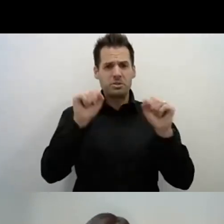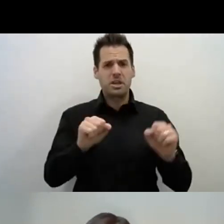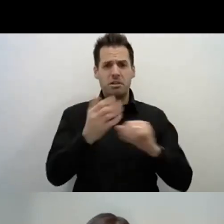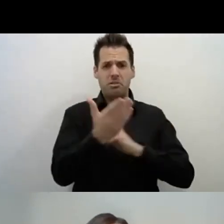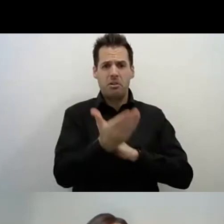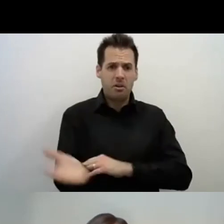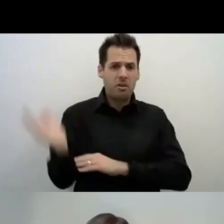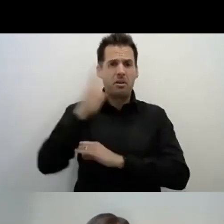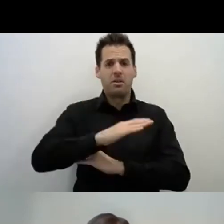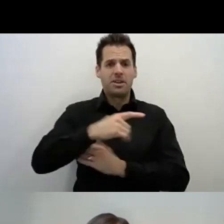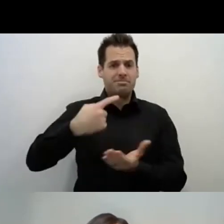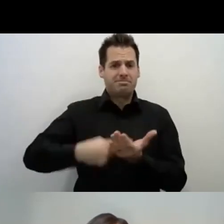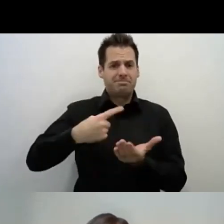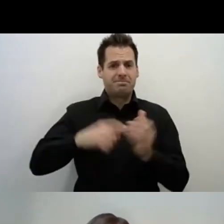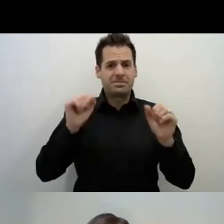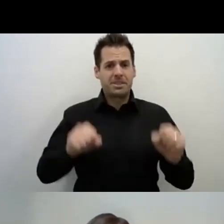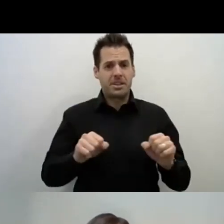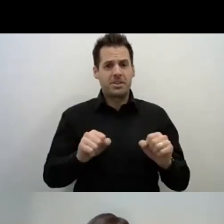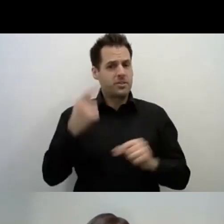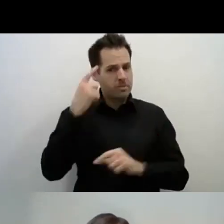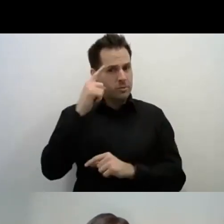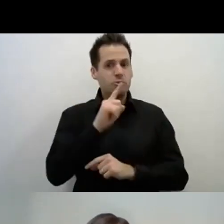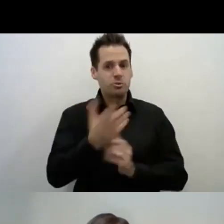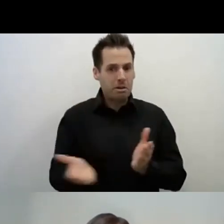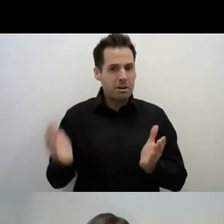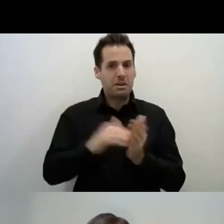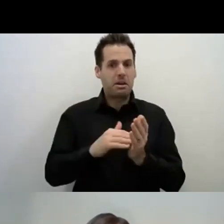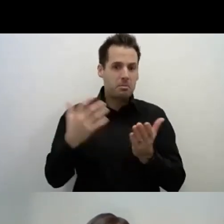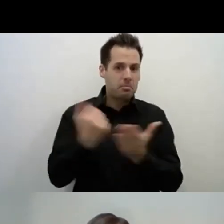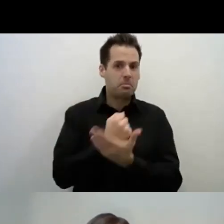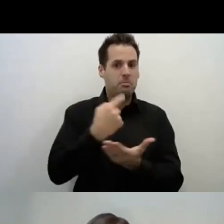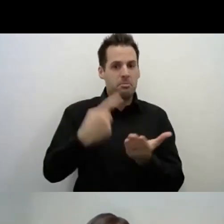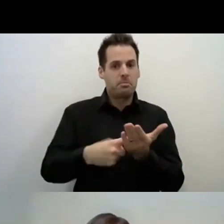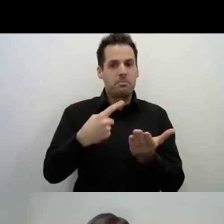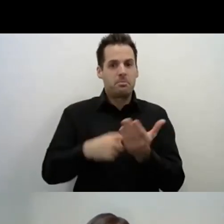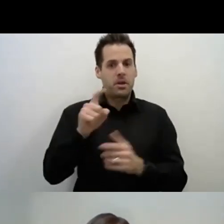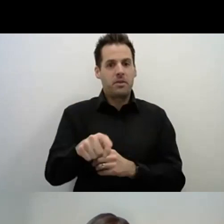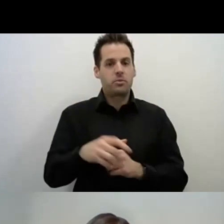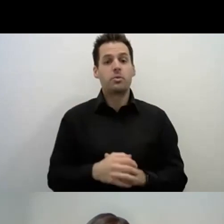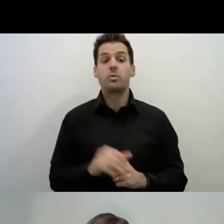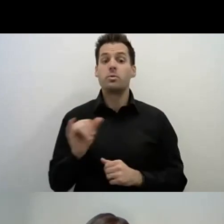something that we'll definitely all want to come back to and and uh i want to thank uh all of